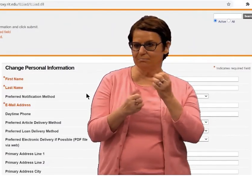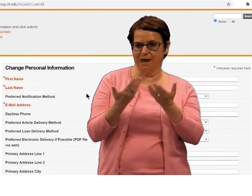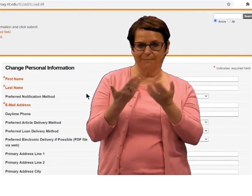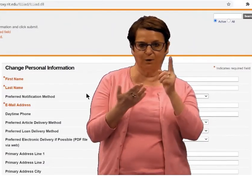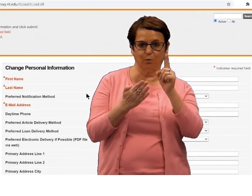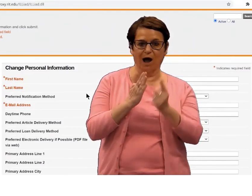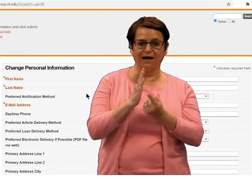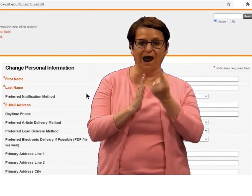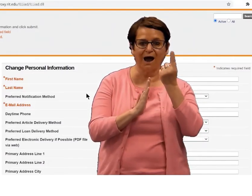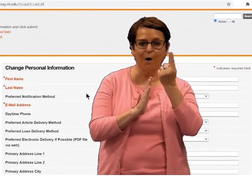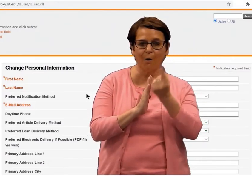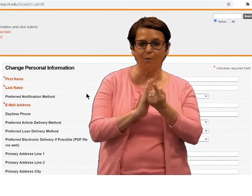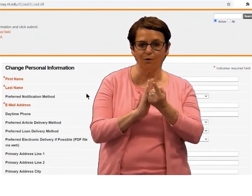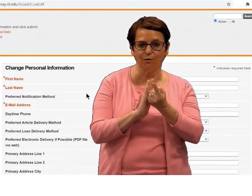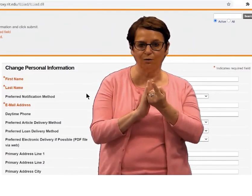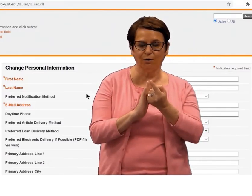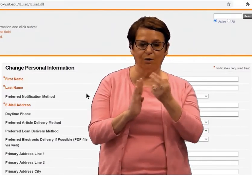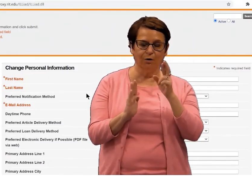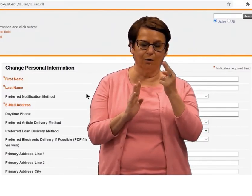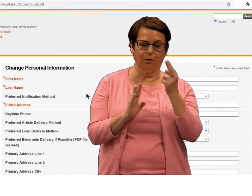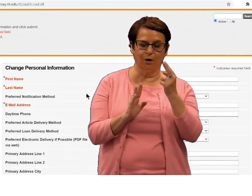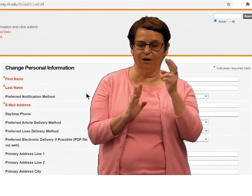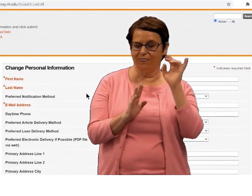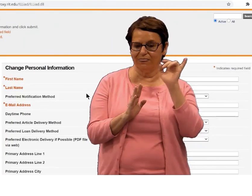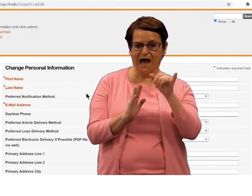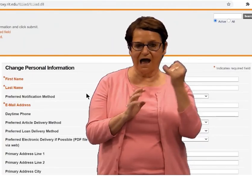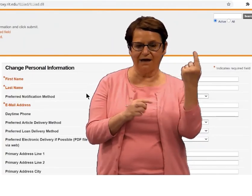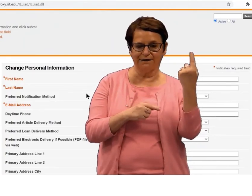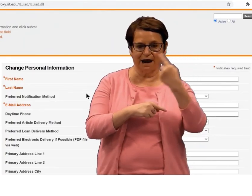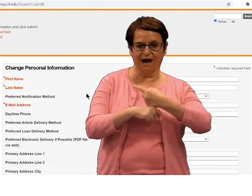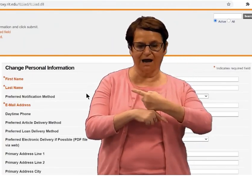You can get it within an hour or that day.